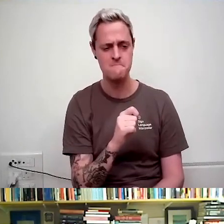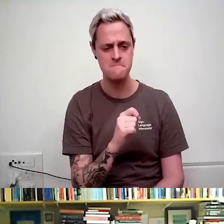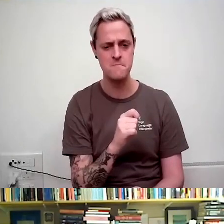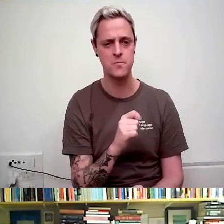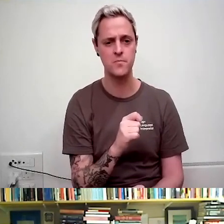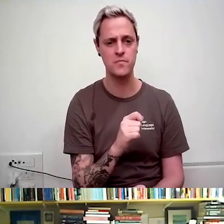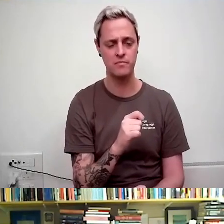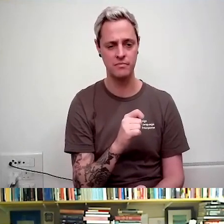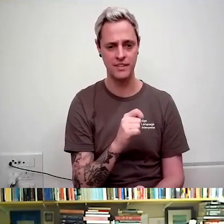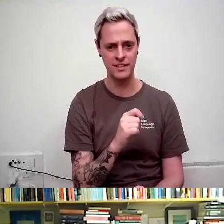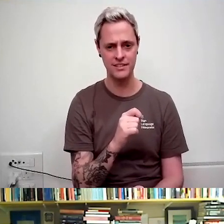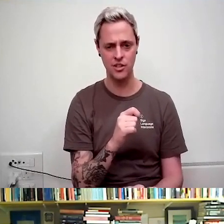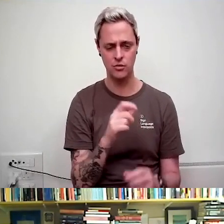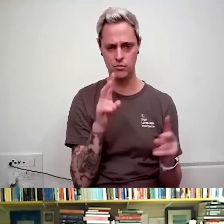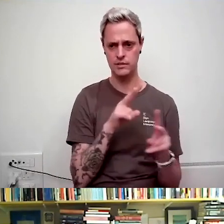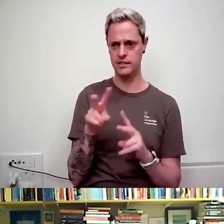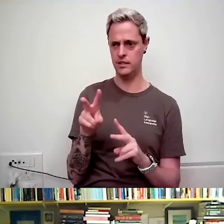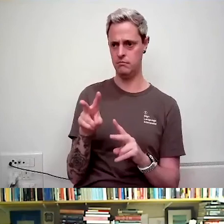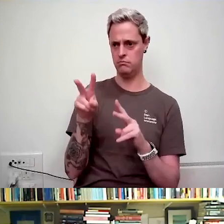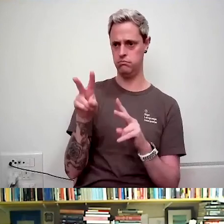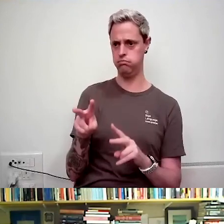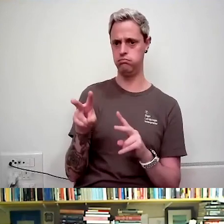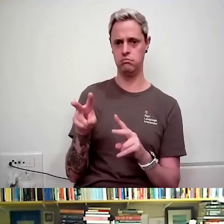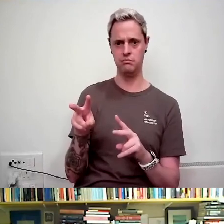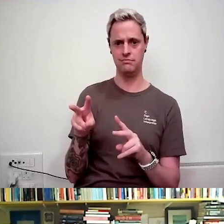and they feel uncomfortable because the communion table is not the way it should be,